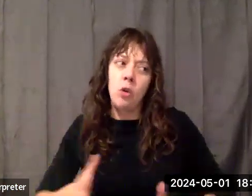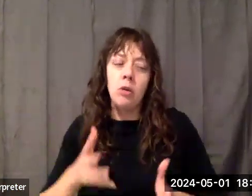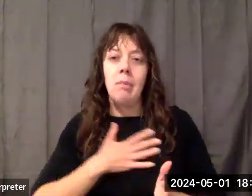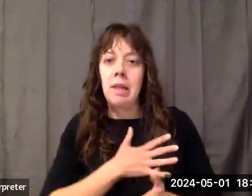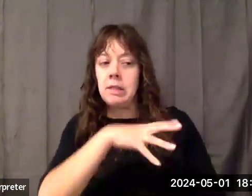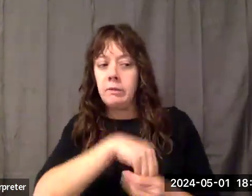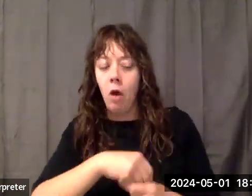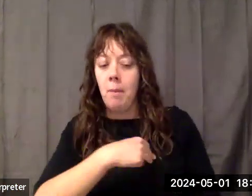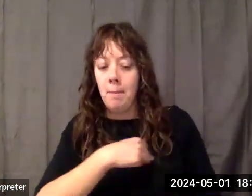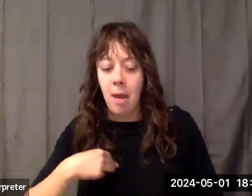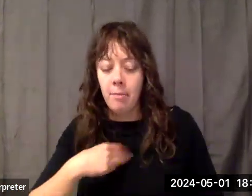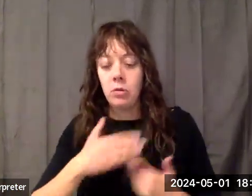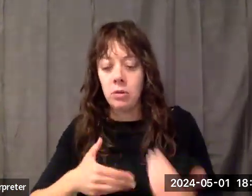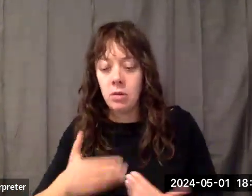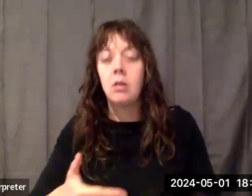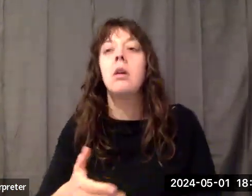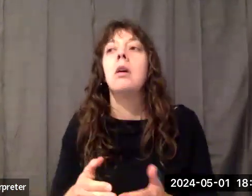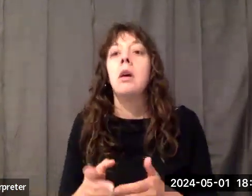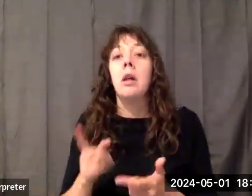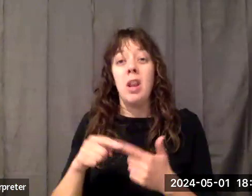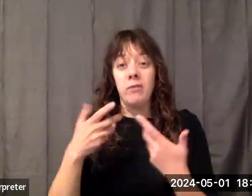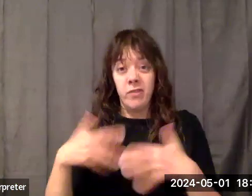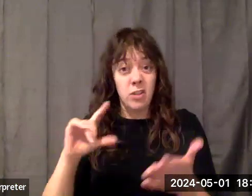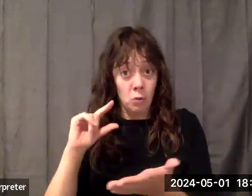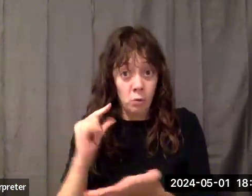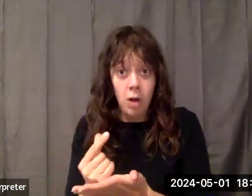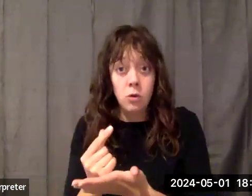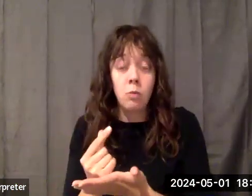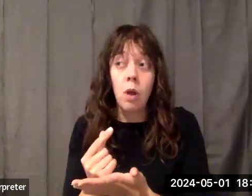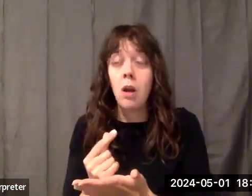at least keeping one professional membership post-graduation is pretty much expected.